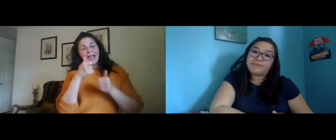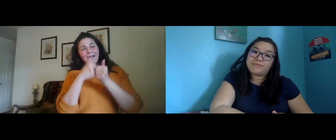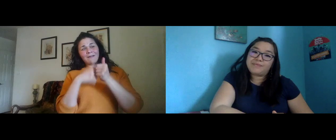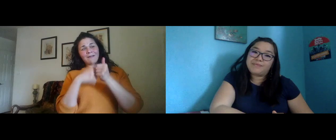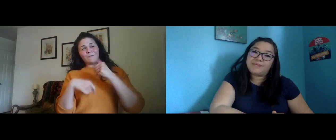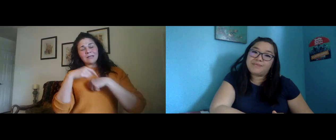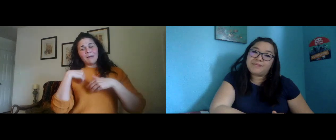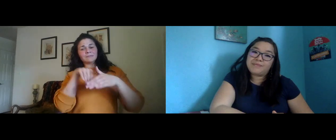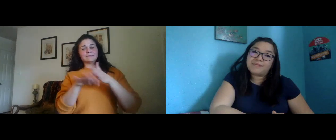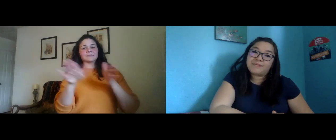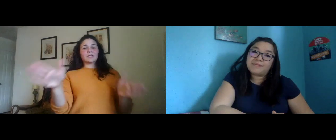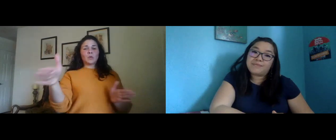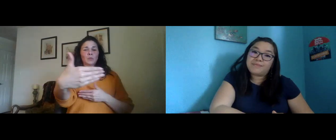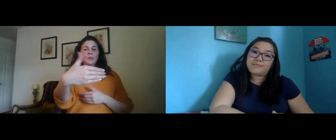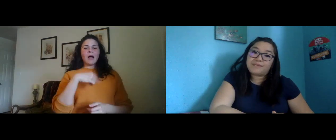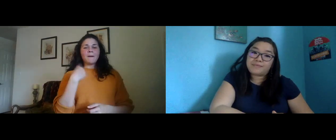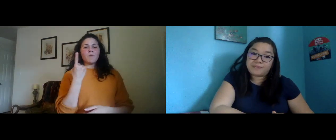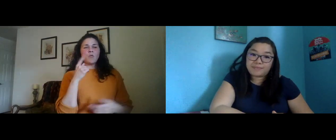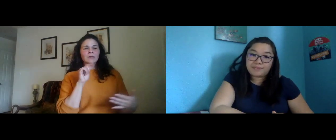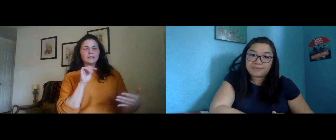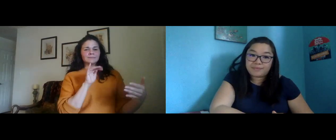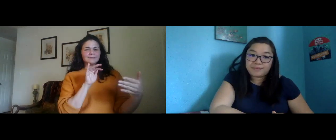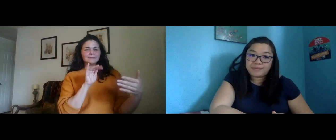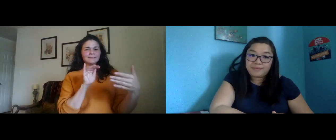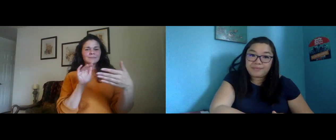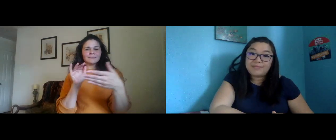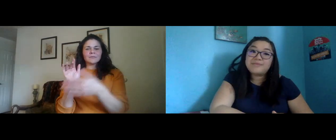And my secret is..every time I enter a room, I always study people to figure out